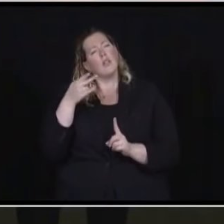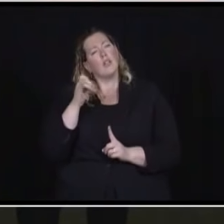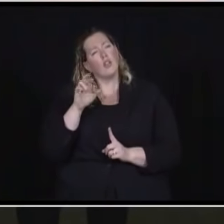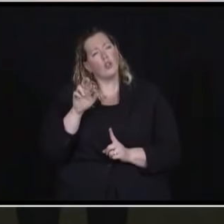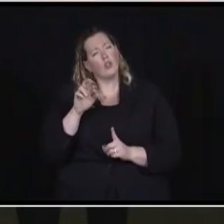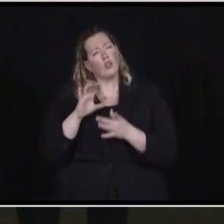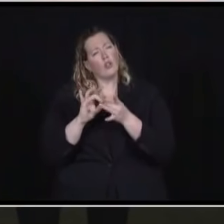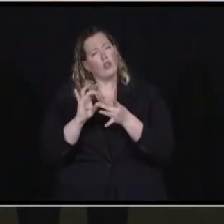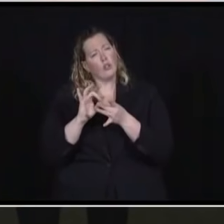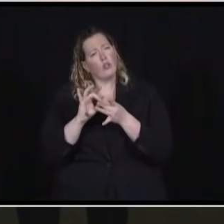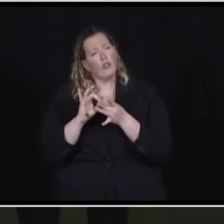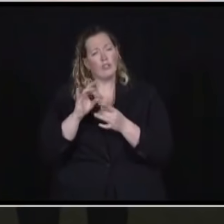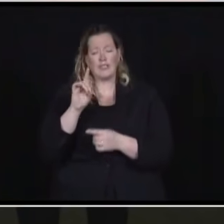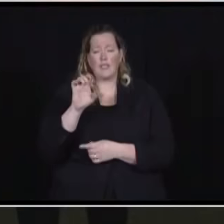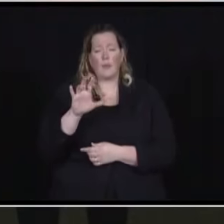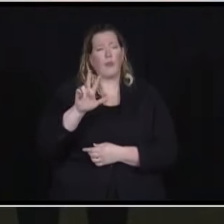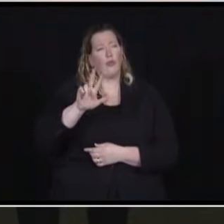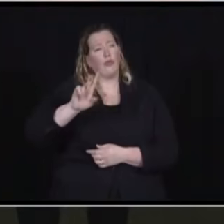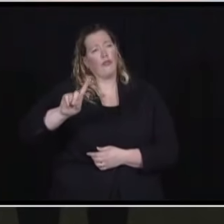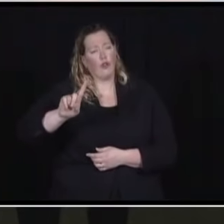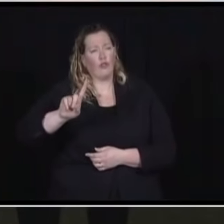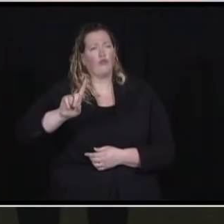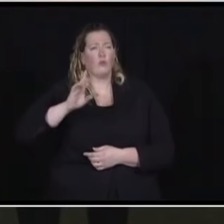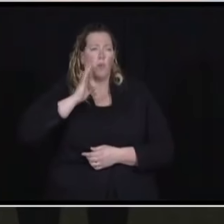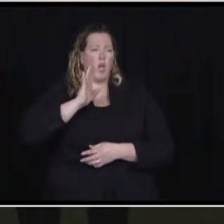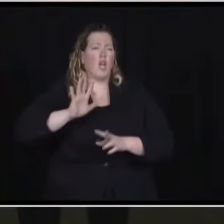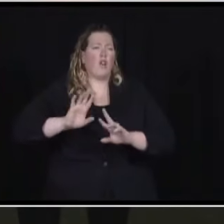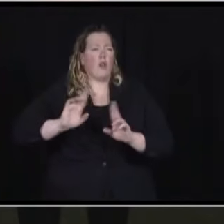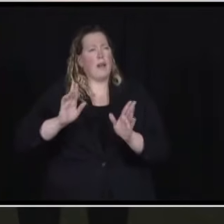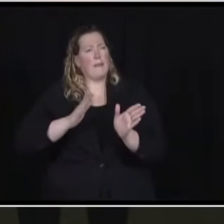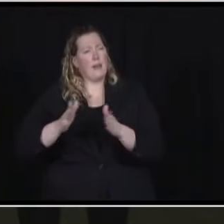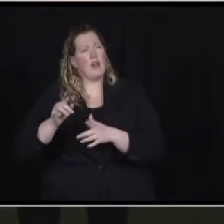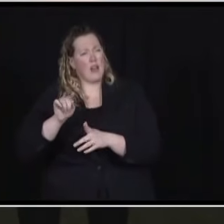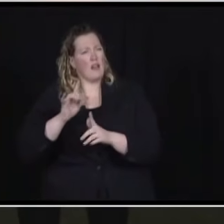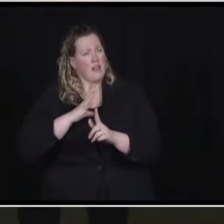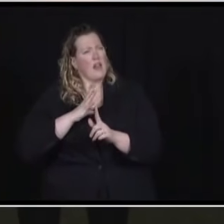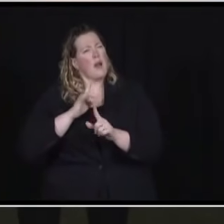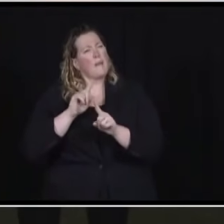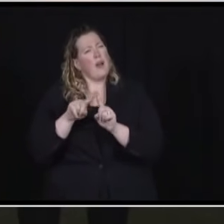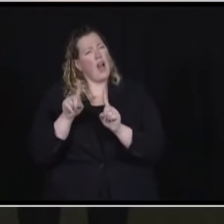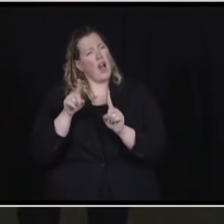earlier, it doesn't sound like you did, and for Gen. Hilliard, the announcement, does that